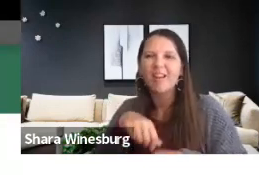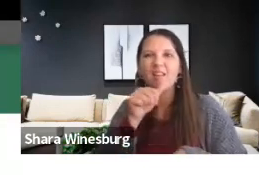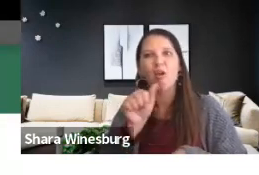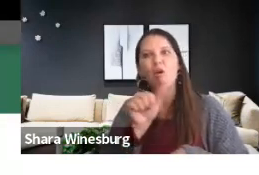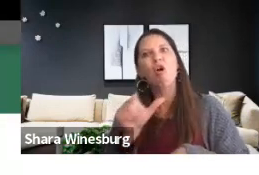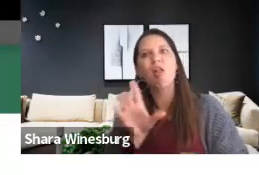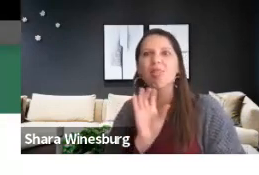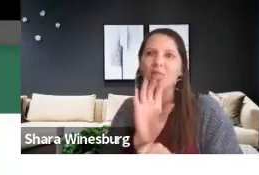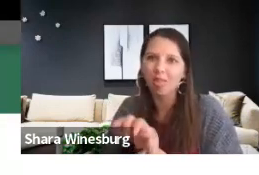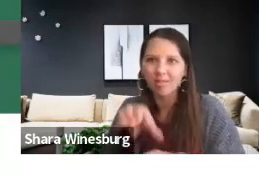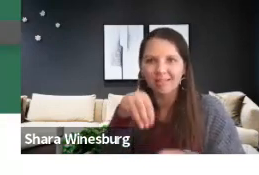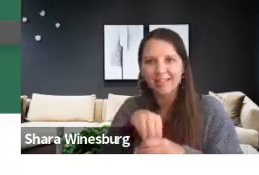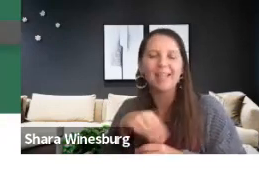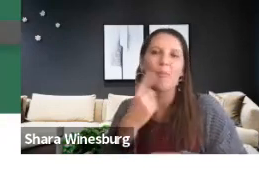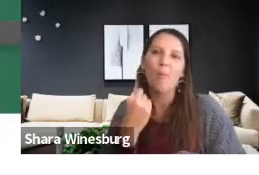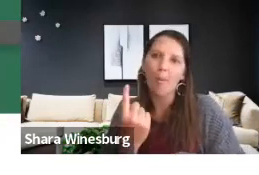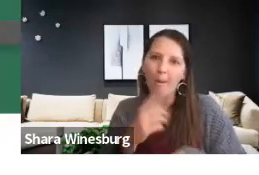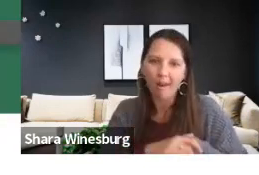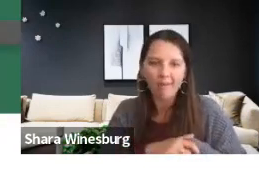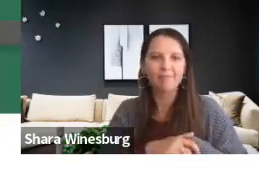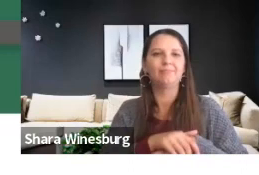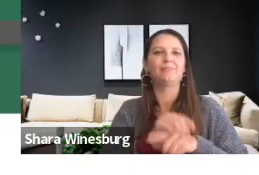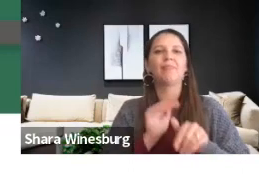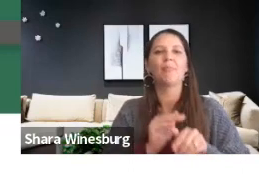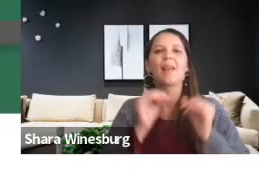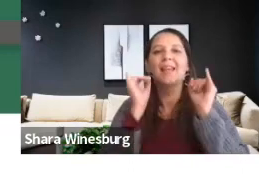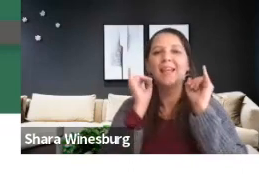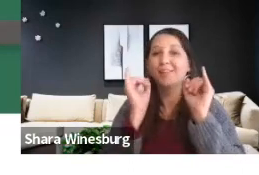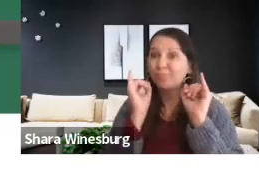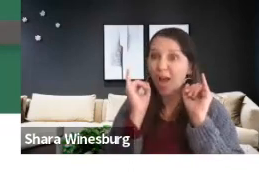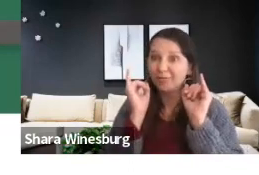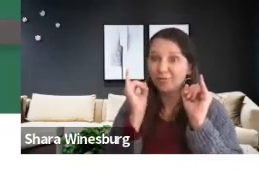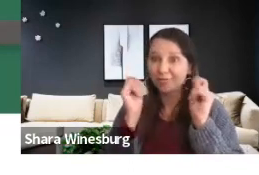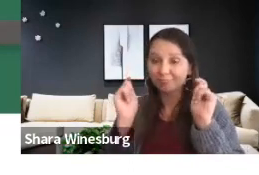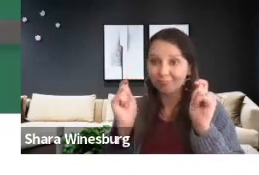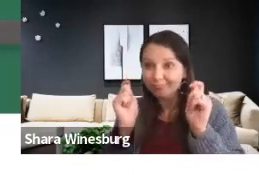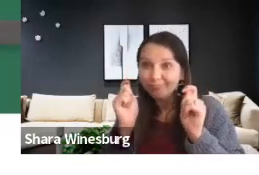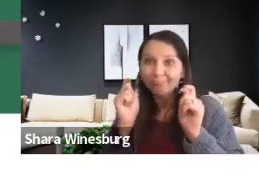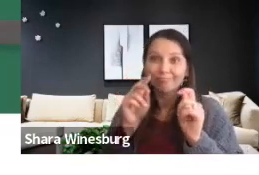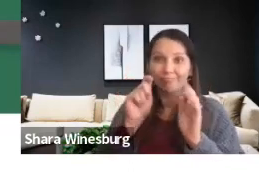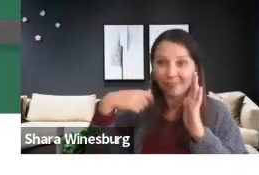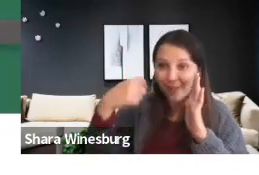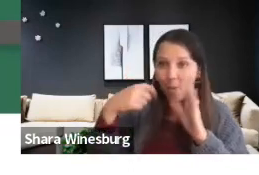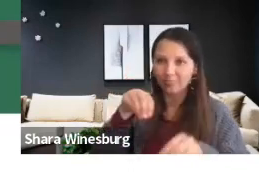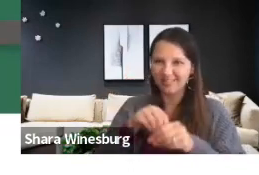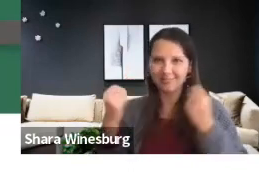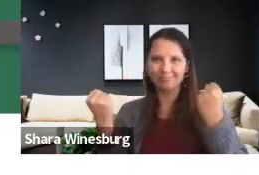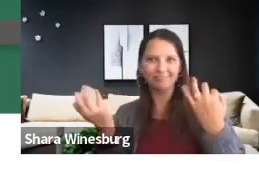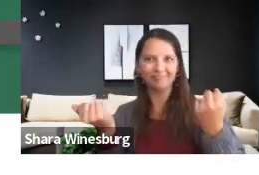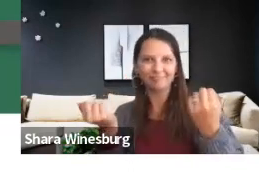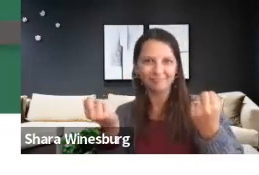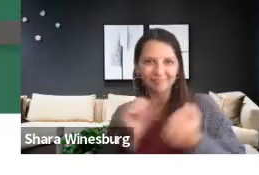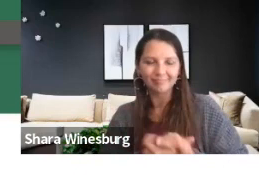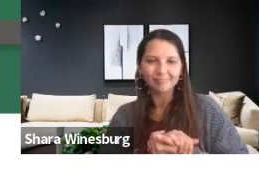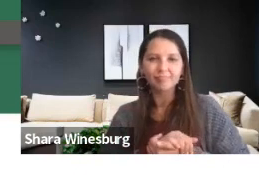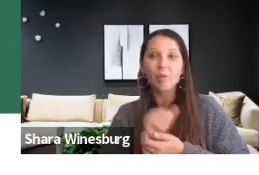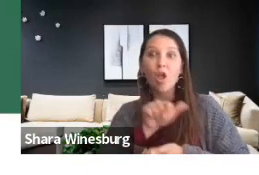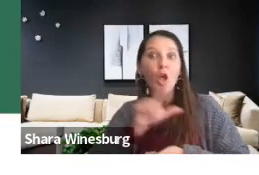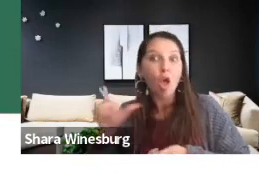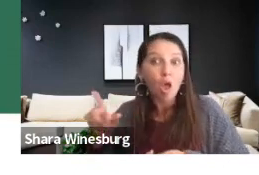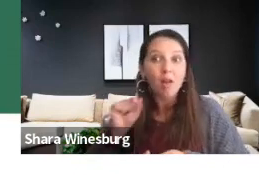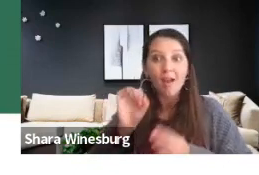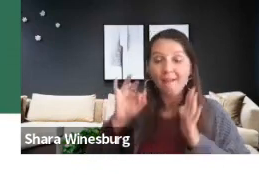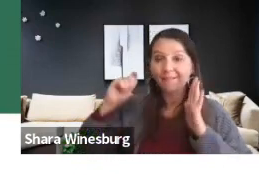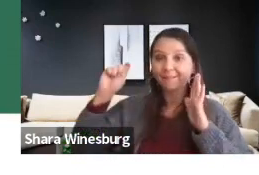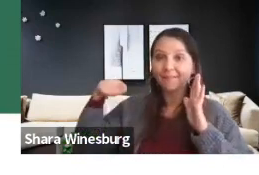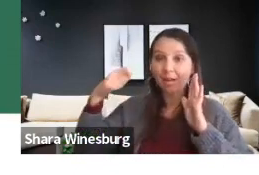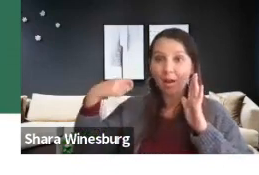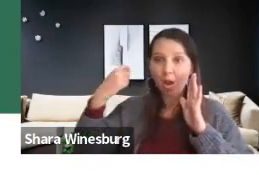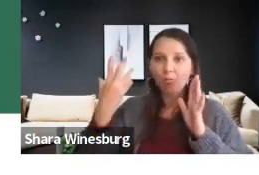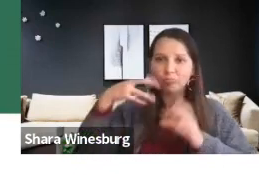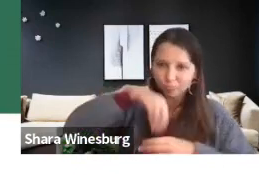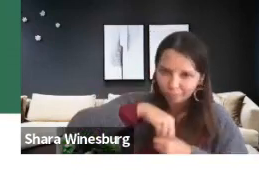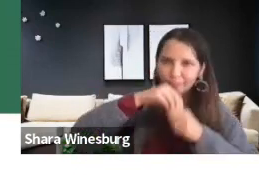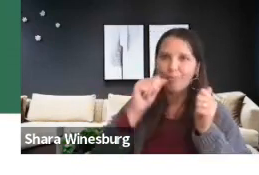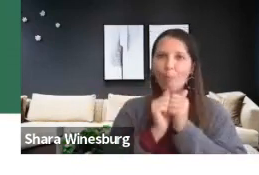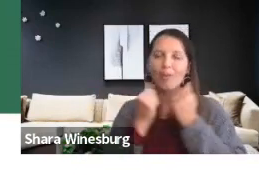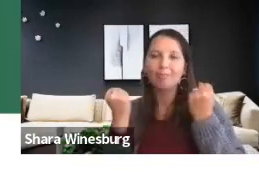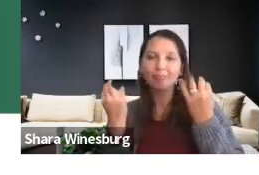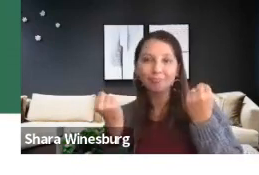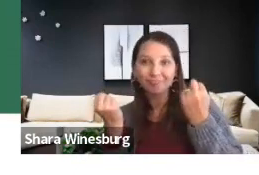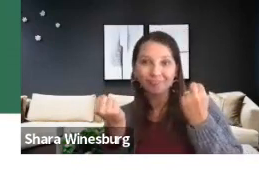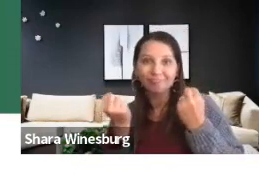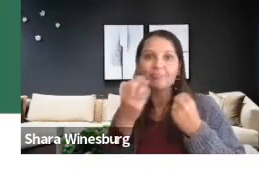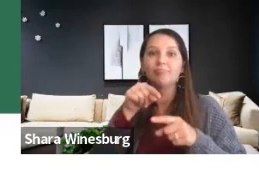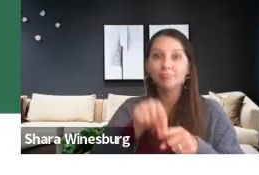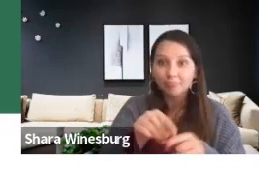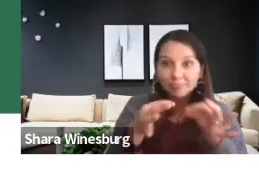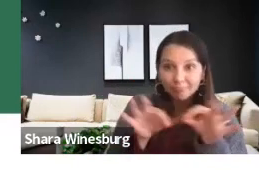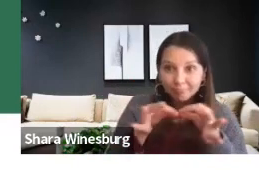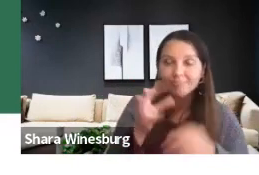modules, it also includes instructional videos presented in ASL. All of those videos